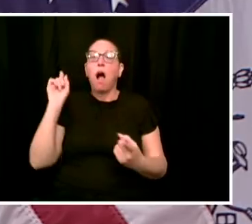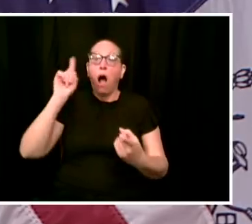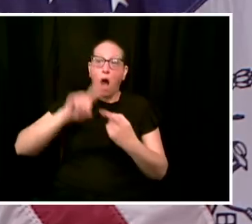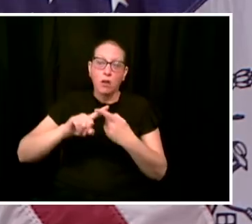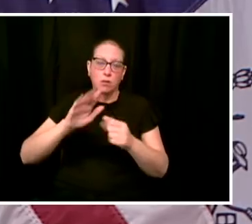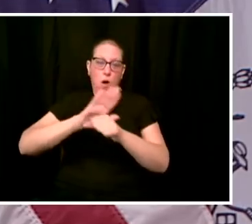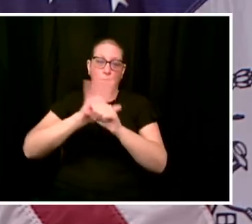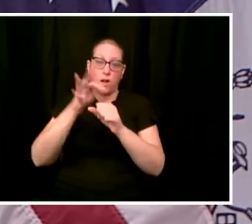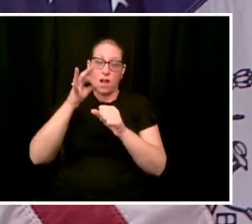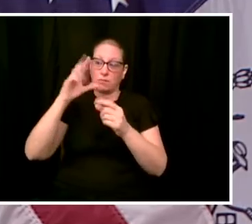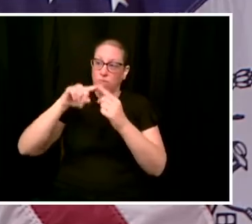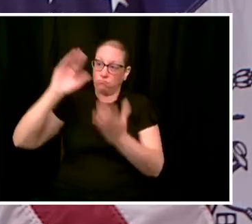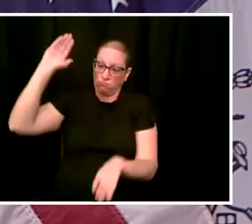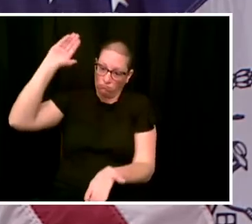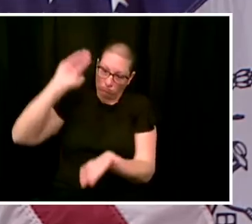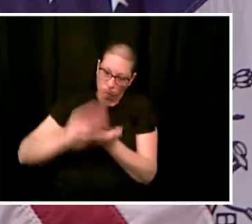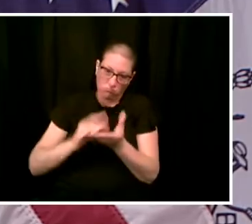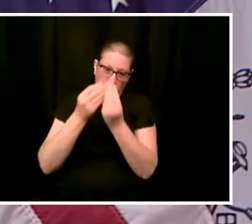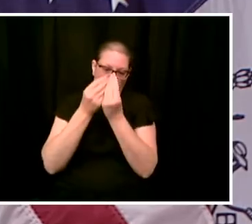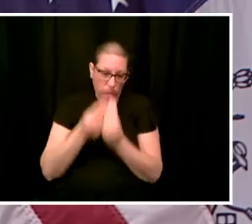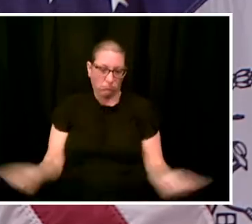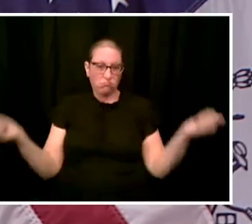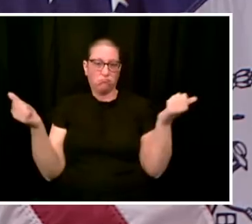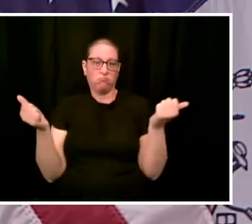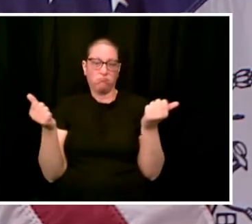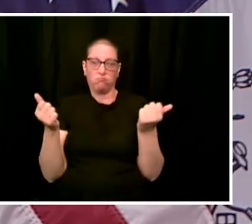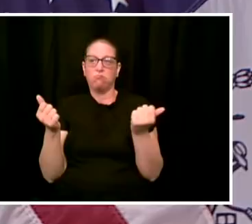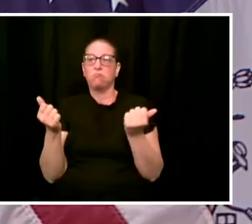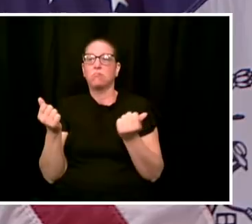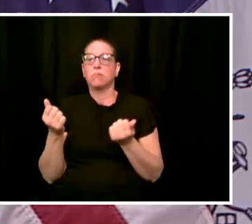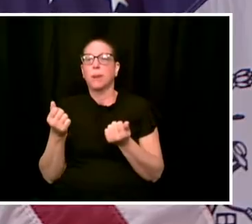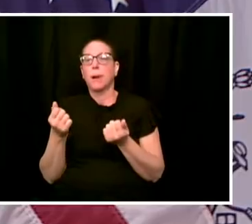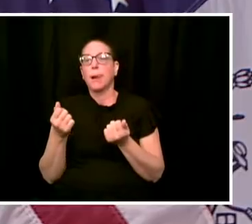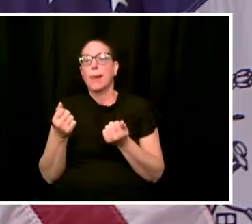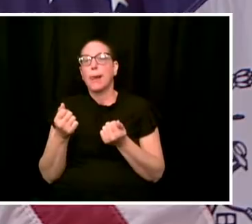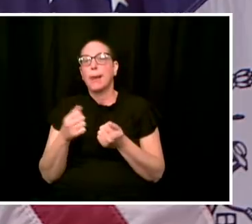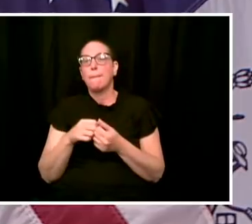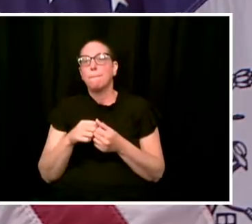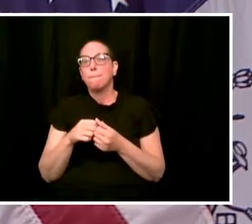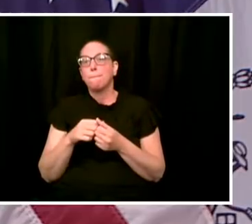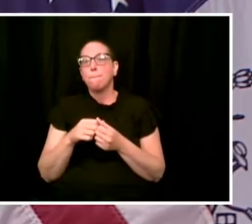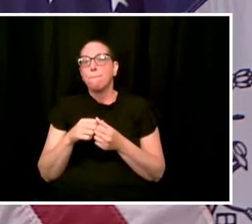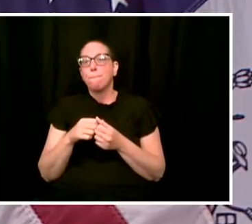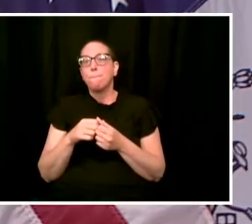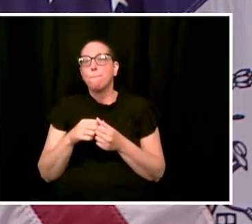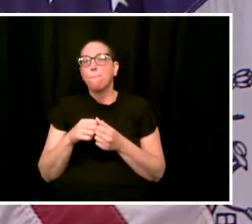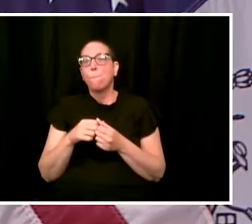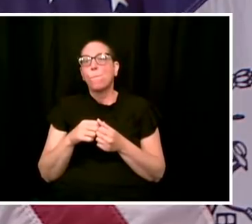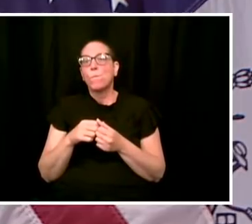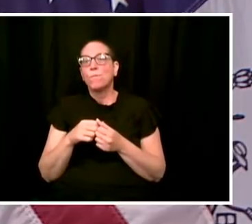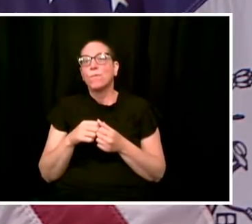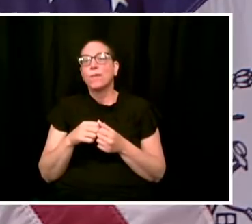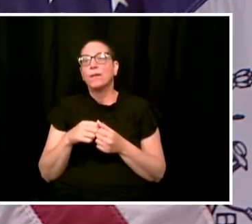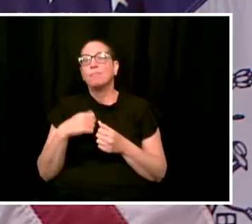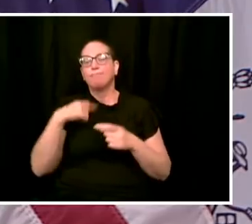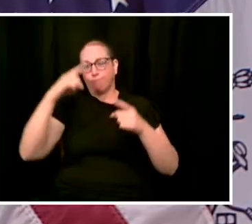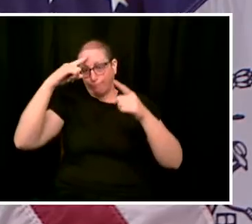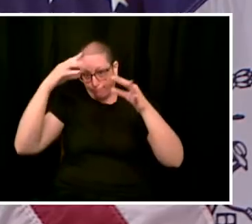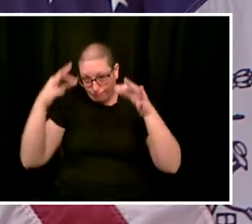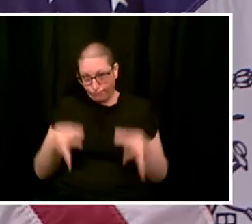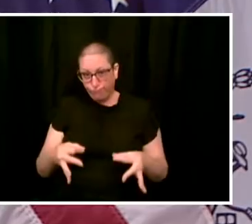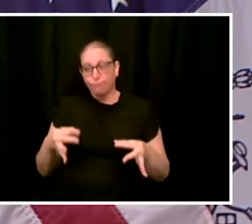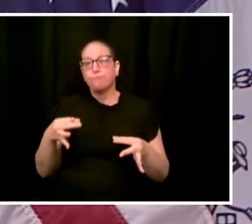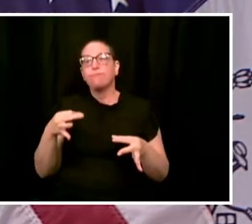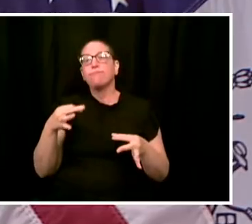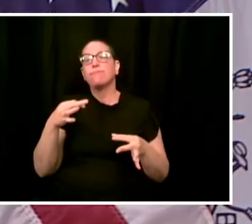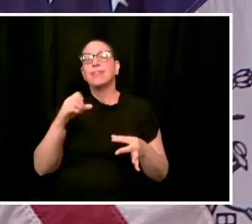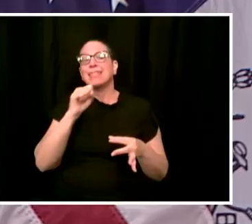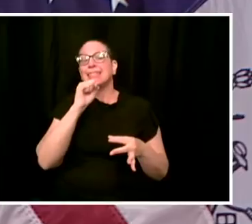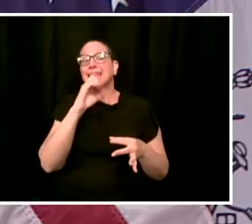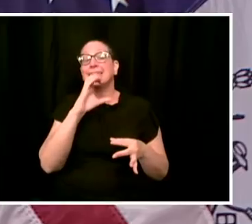WE REALLY GET TO